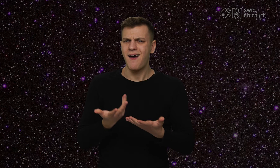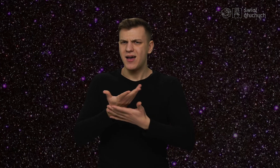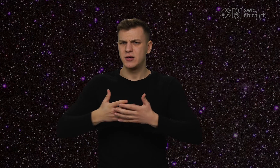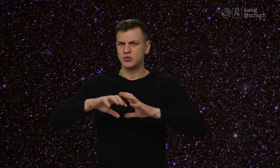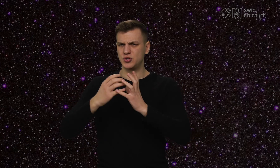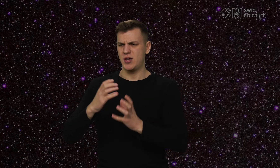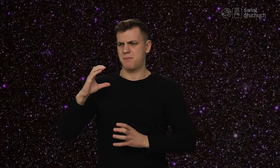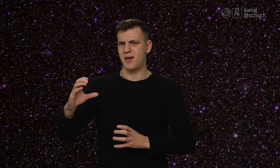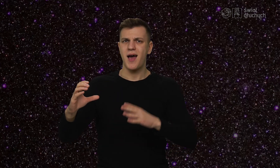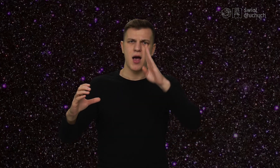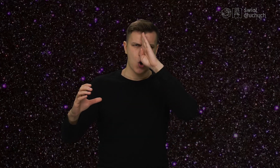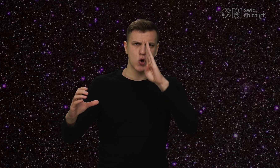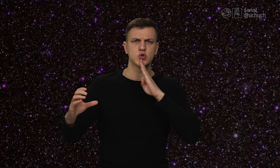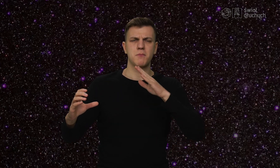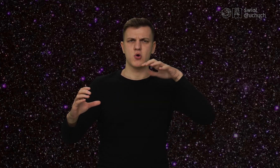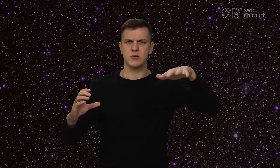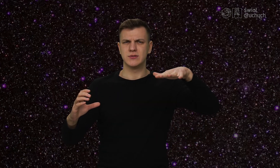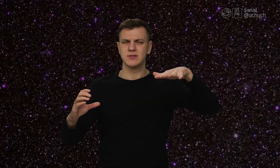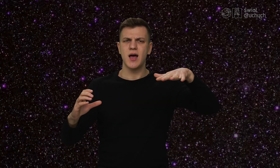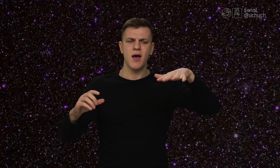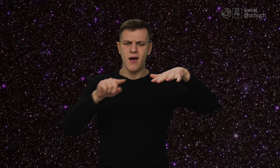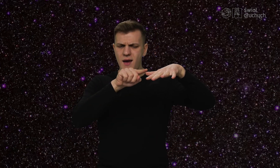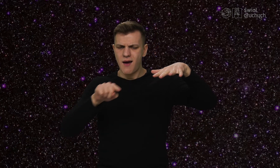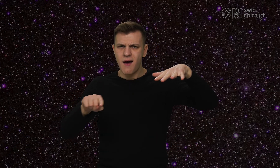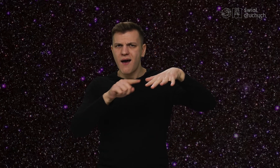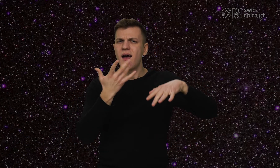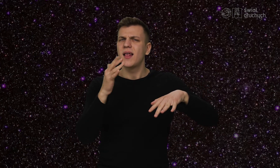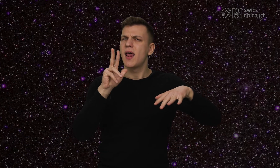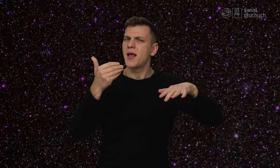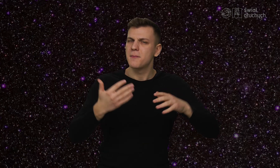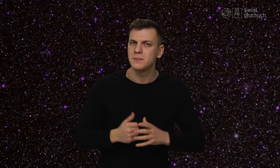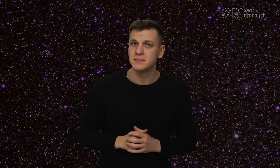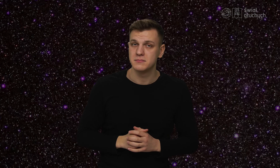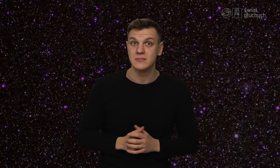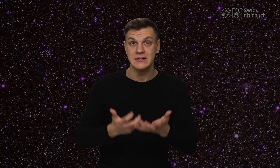And how far is it from Earth?